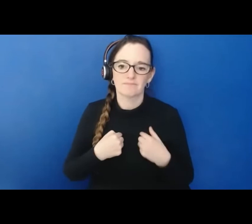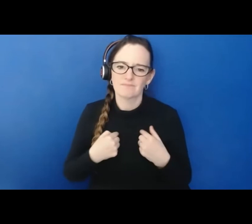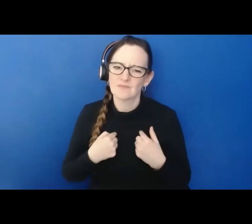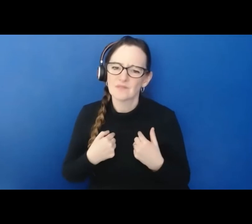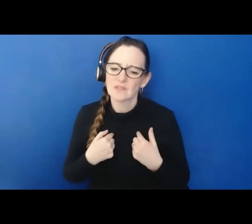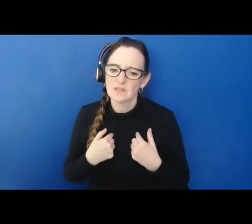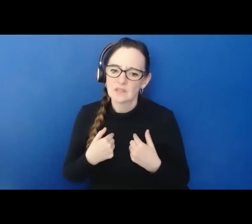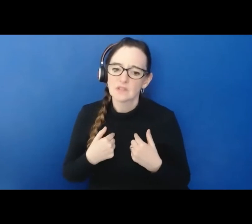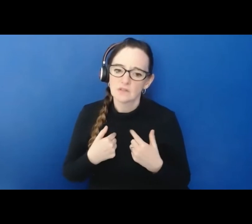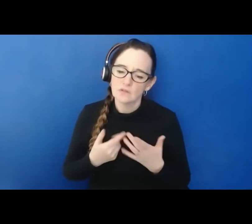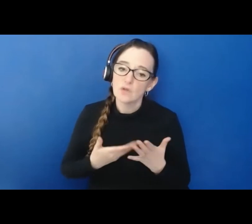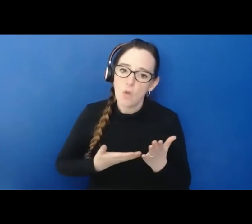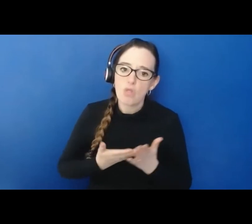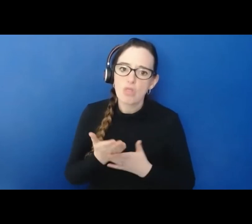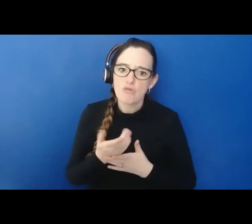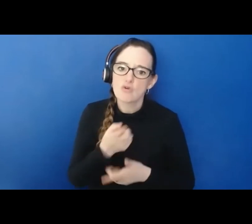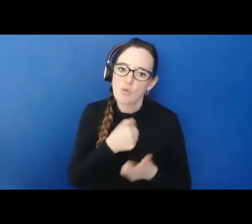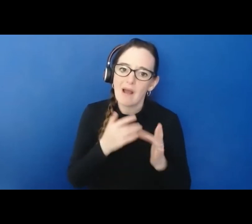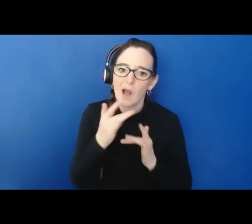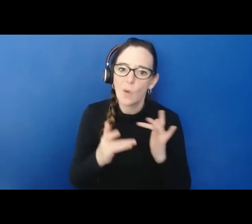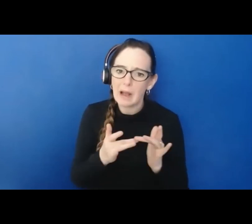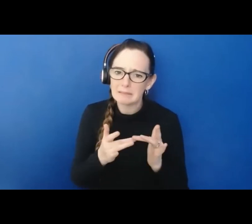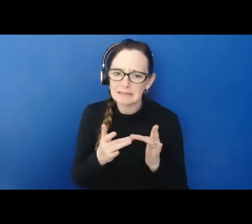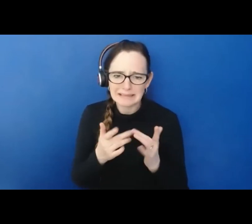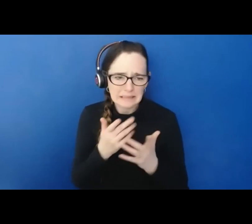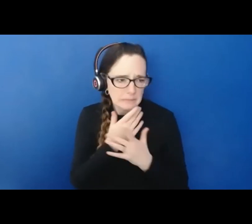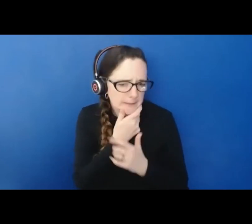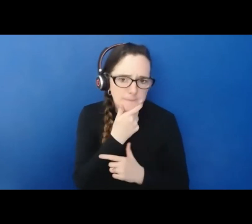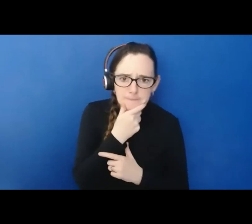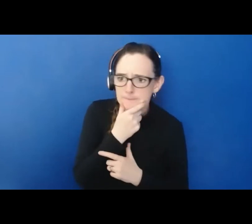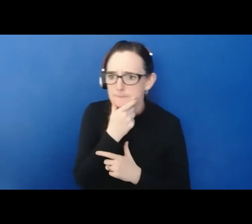the stage. How we can create bridges with different communities